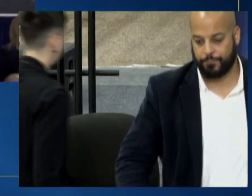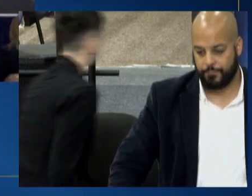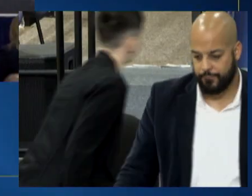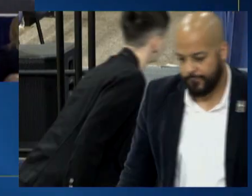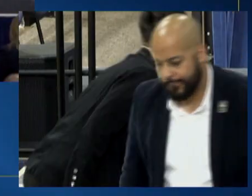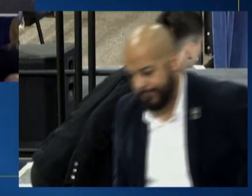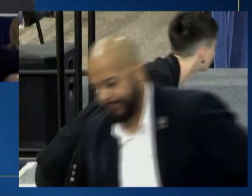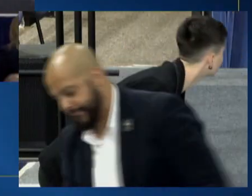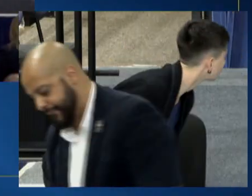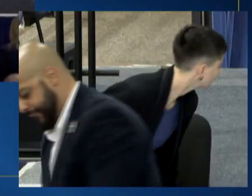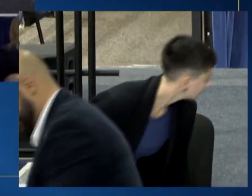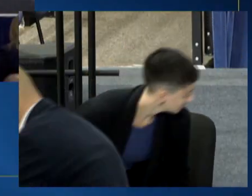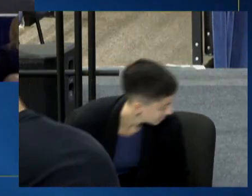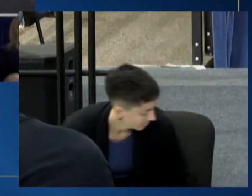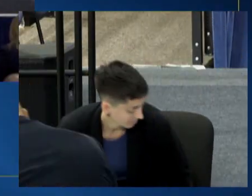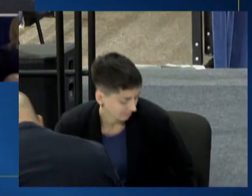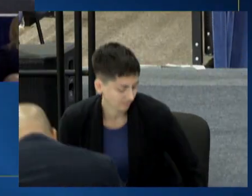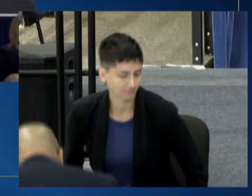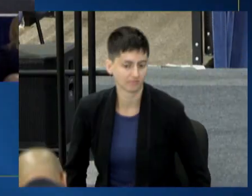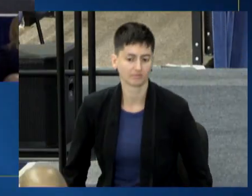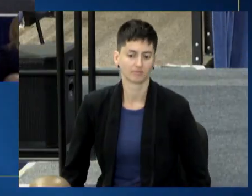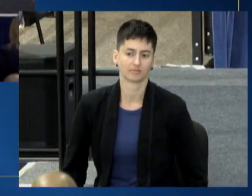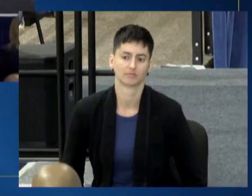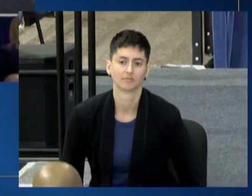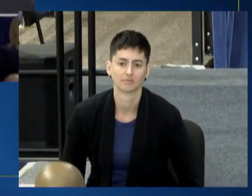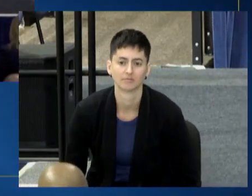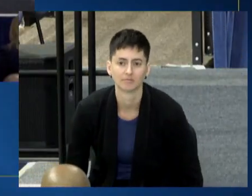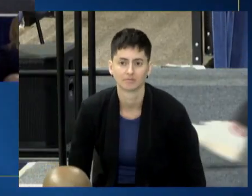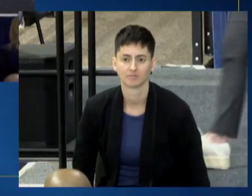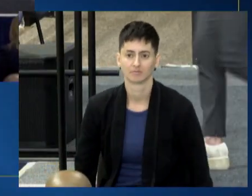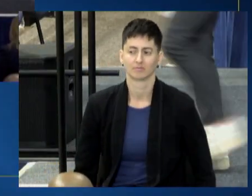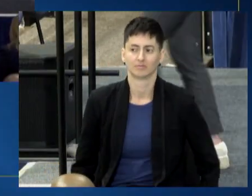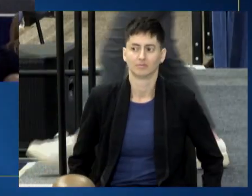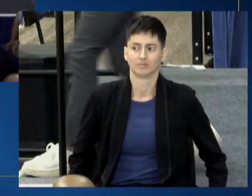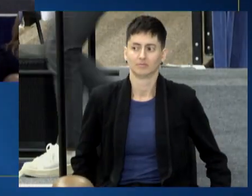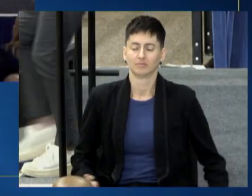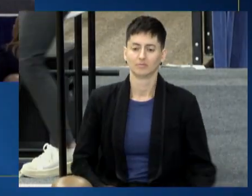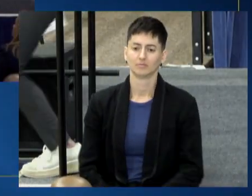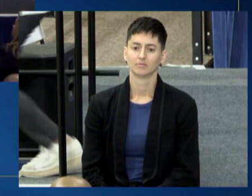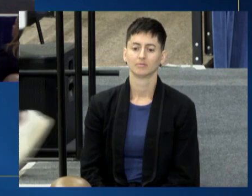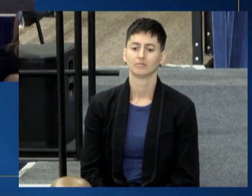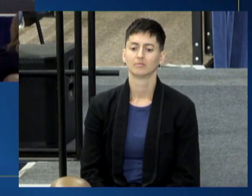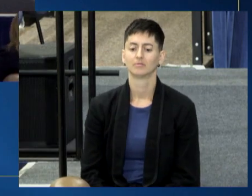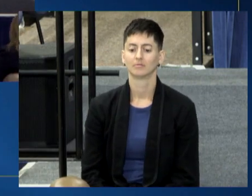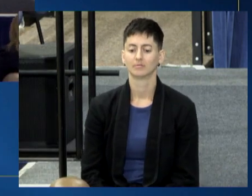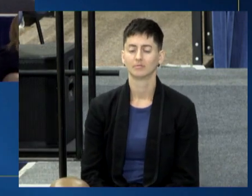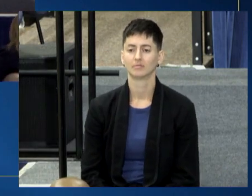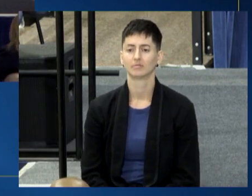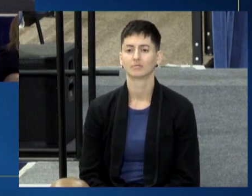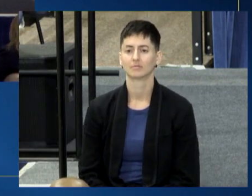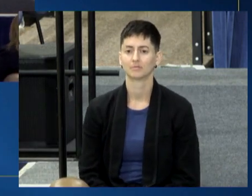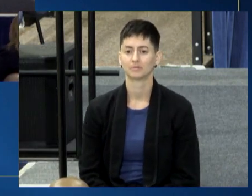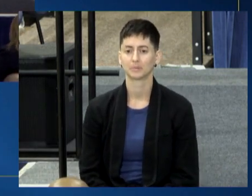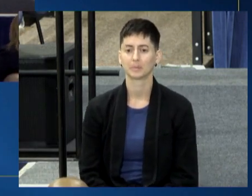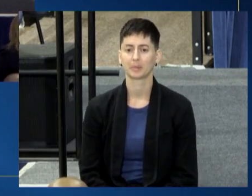Stephen Konya: